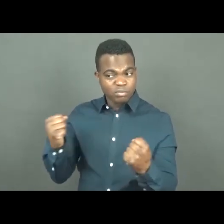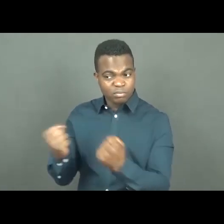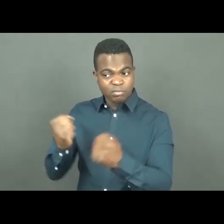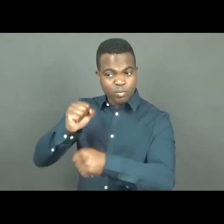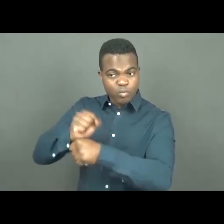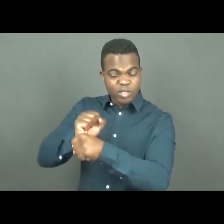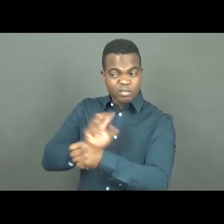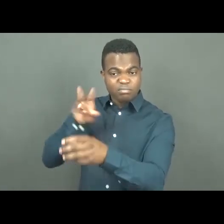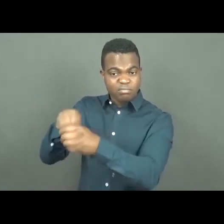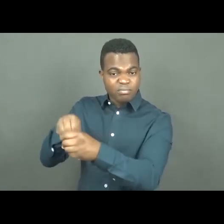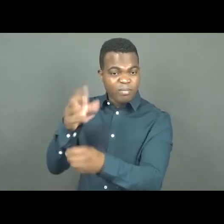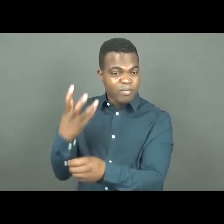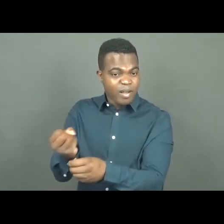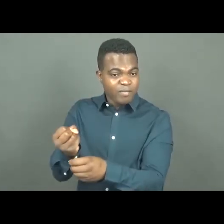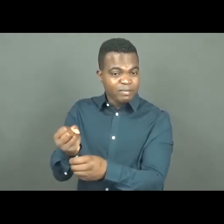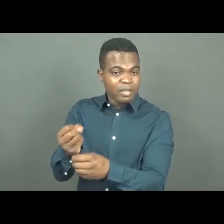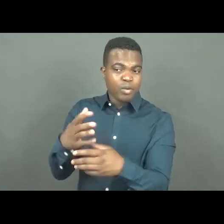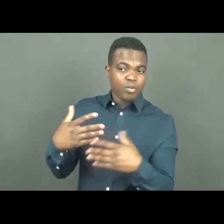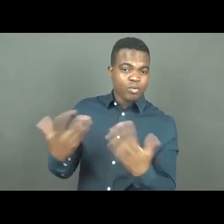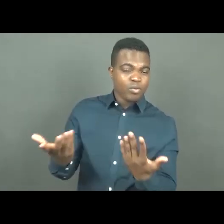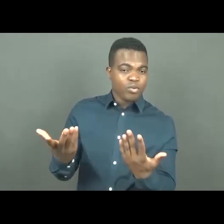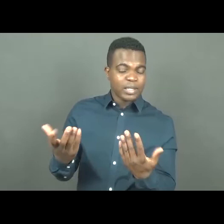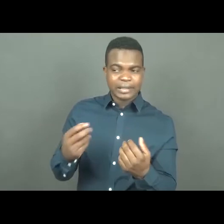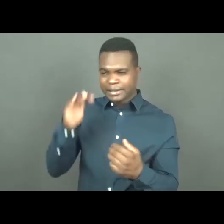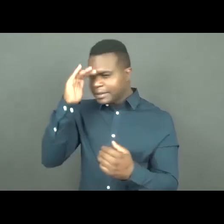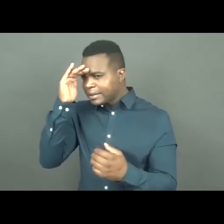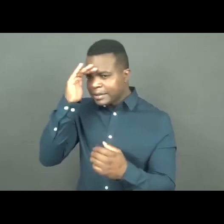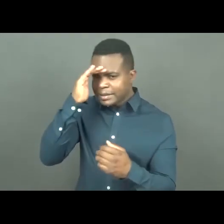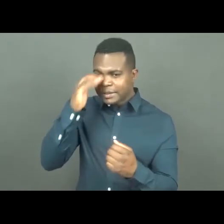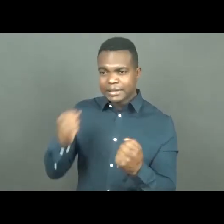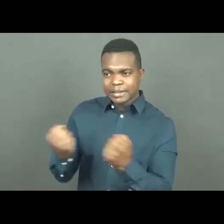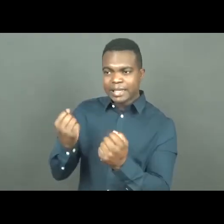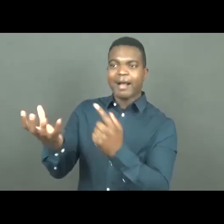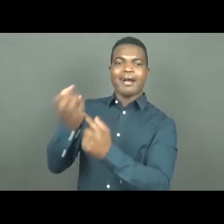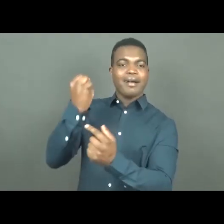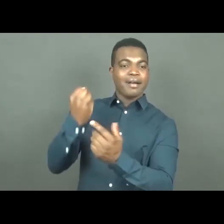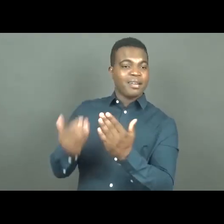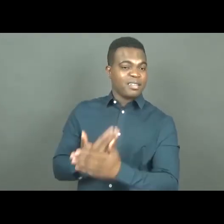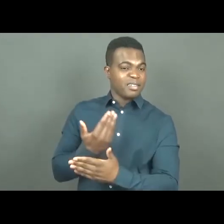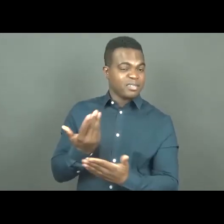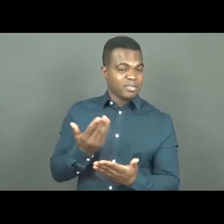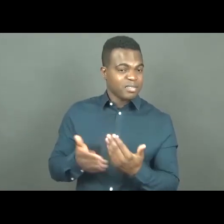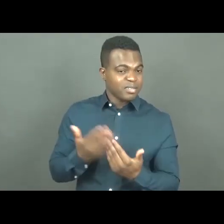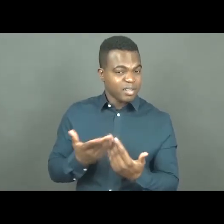So the advocacy for the disability allowance went back to use the disability monograph data